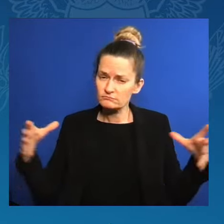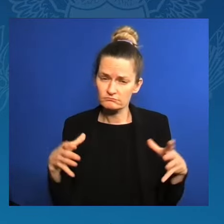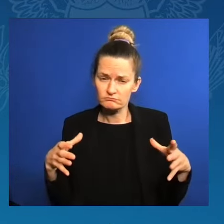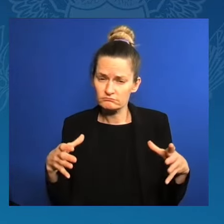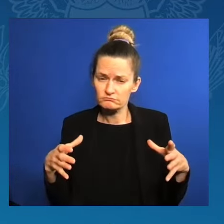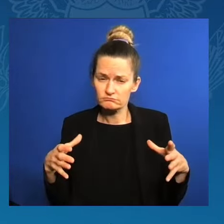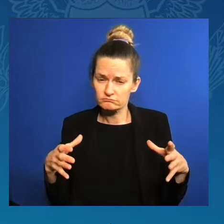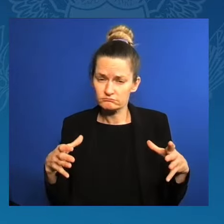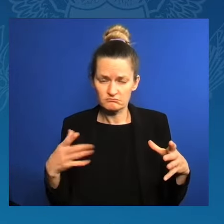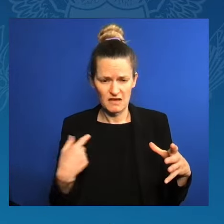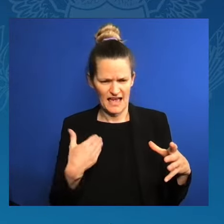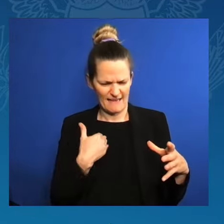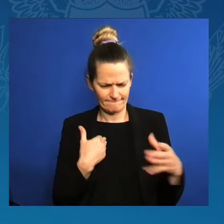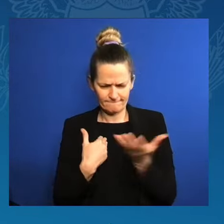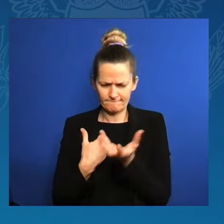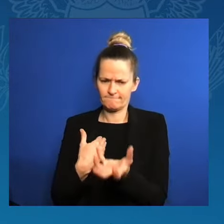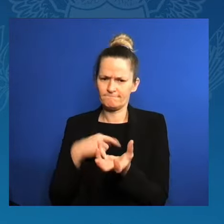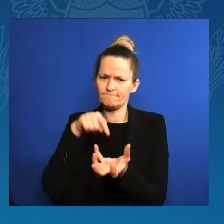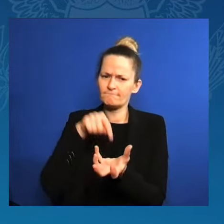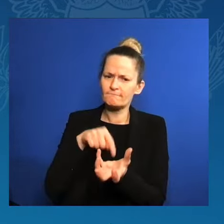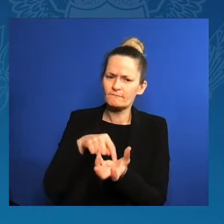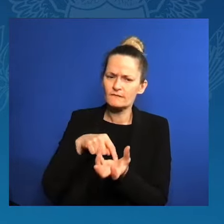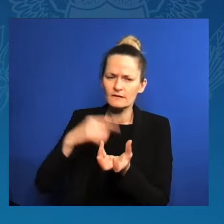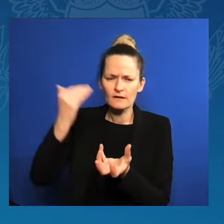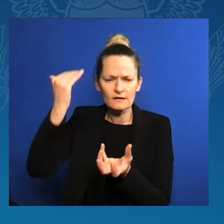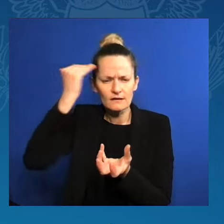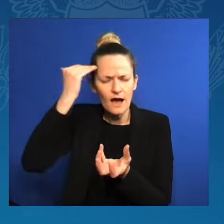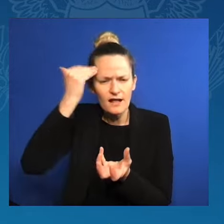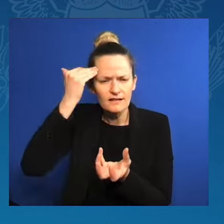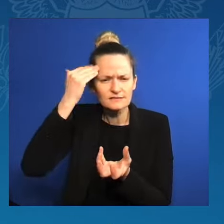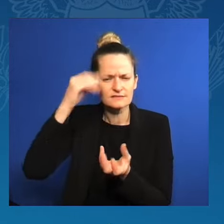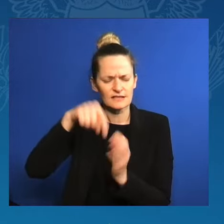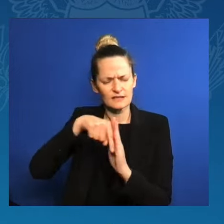that America is a promise -- a promise.